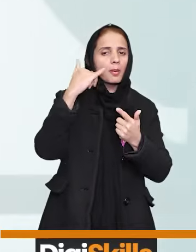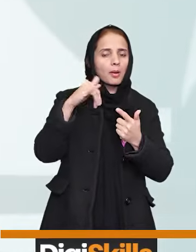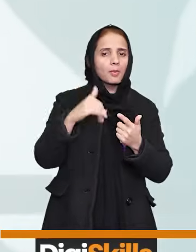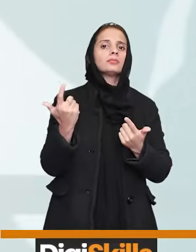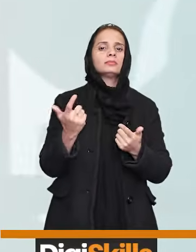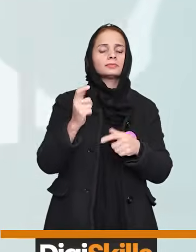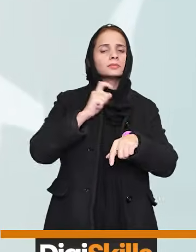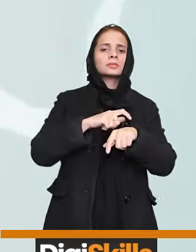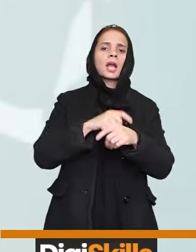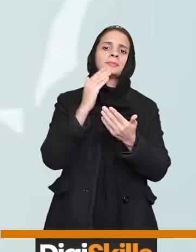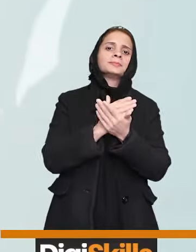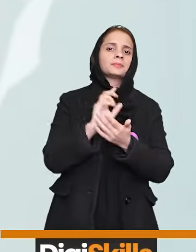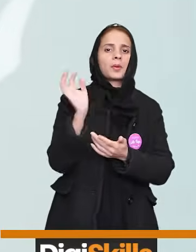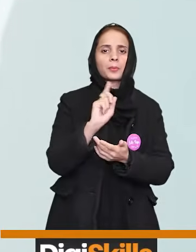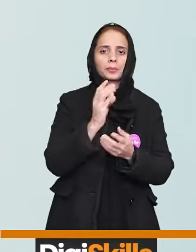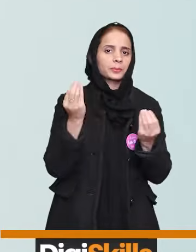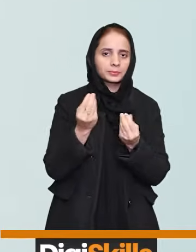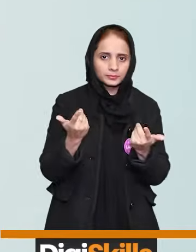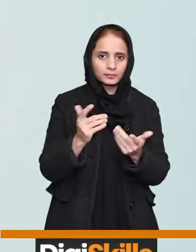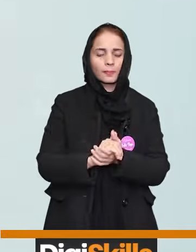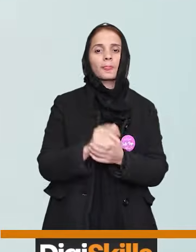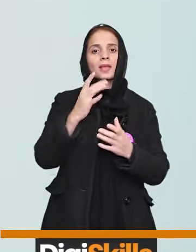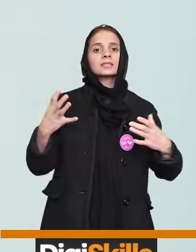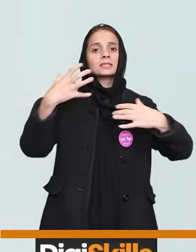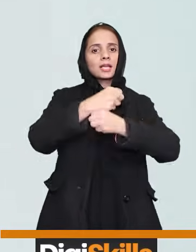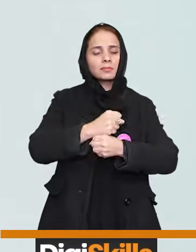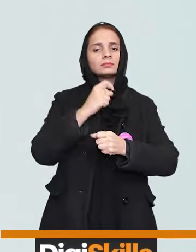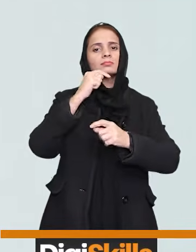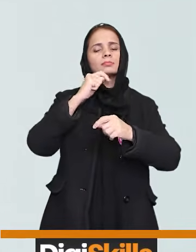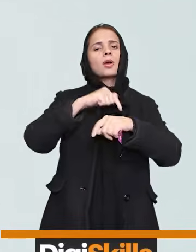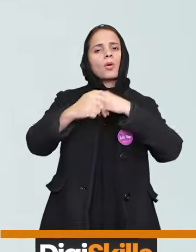They couldn't manage their time. Specially, when they are in the groove, and they get used to the freelancing.